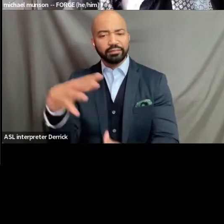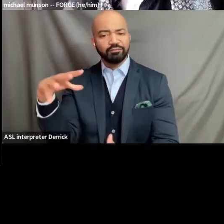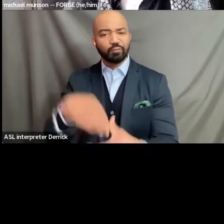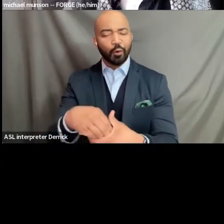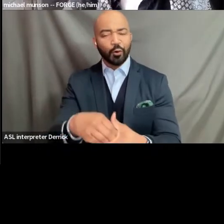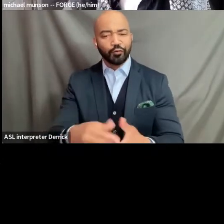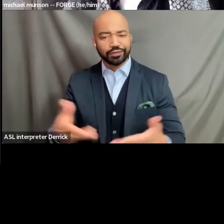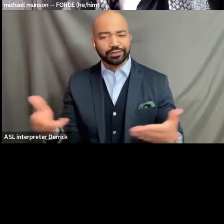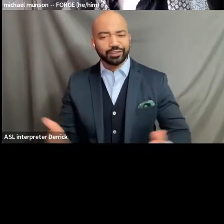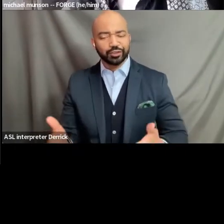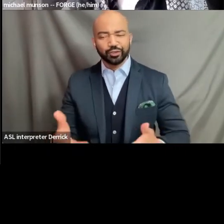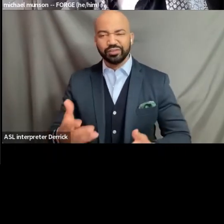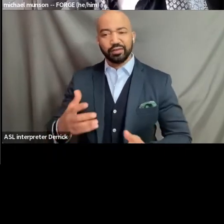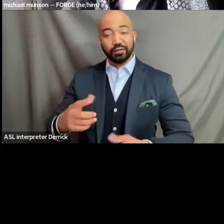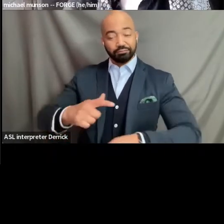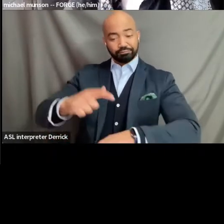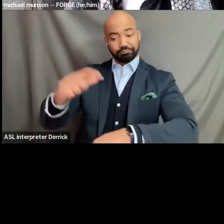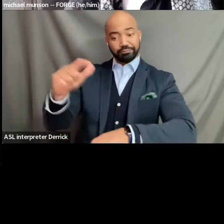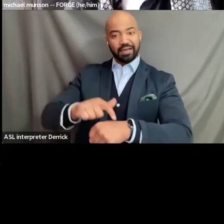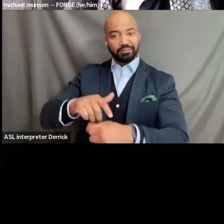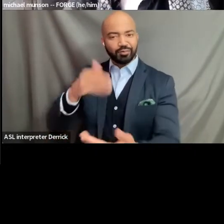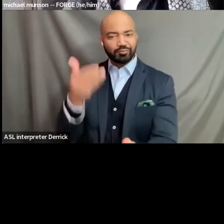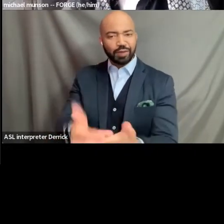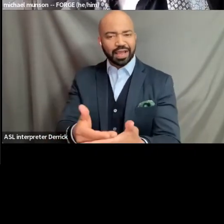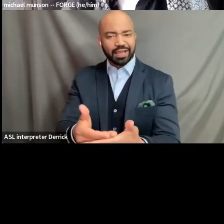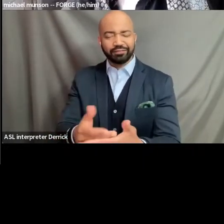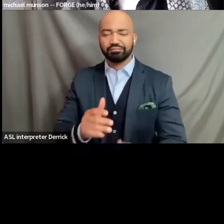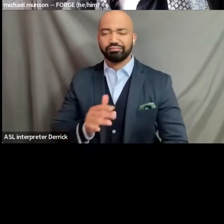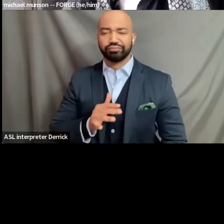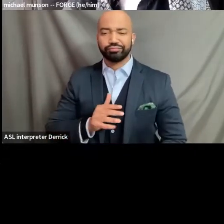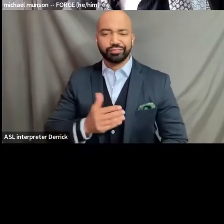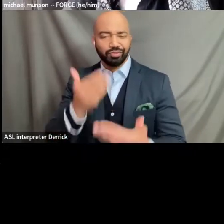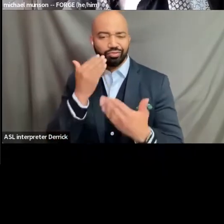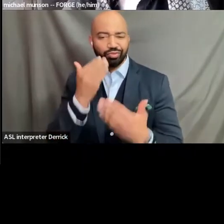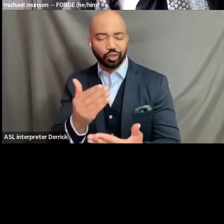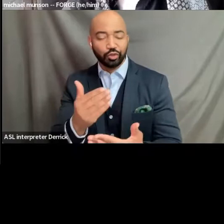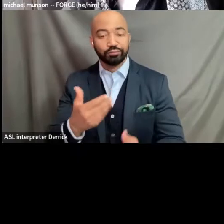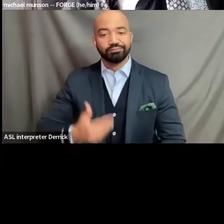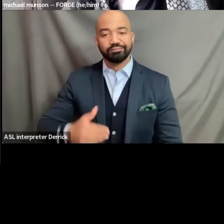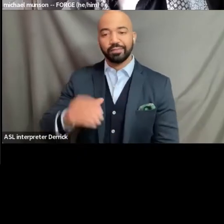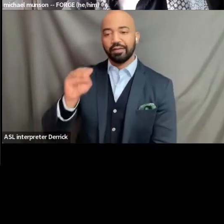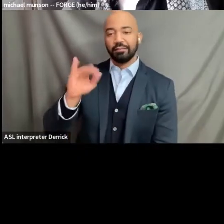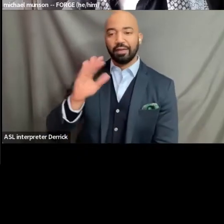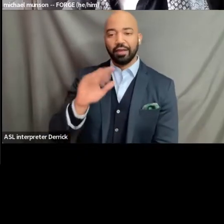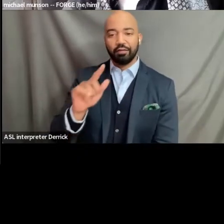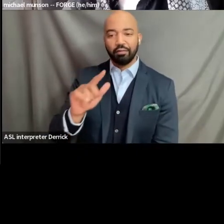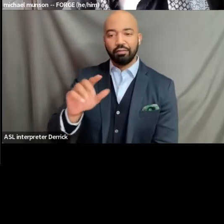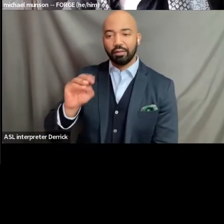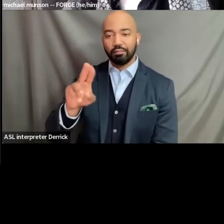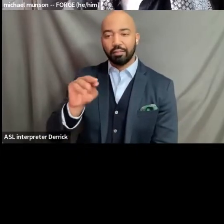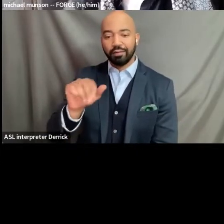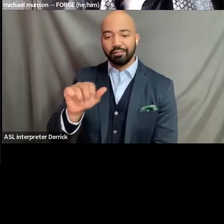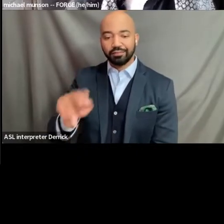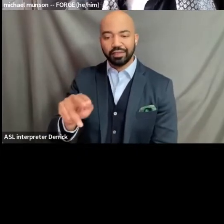in our time together today. I am michael munson and I'm really glad that you are all here with us